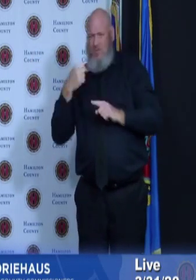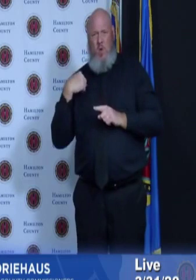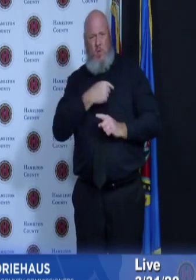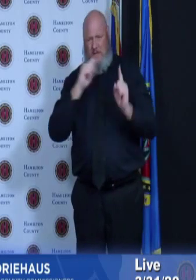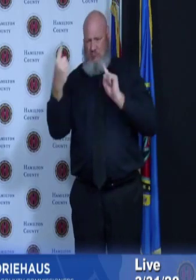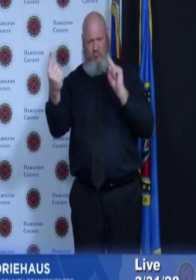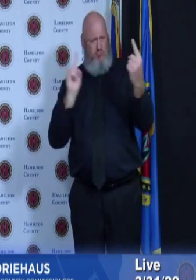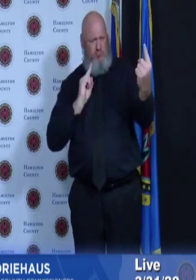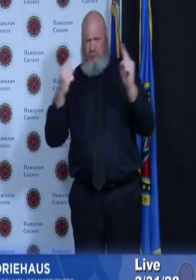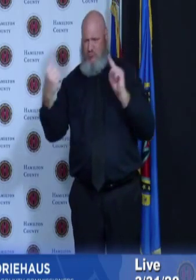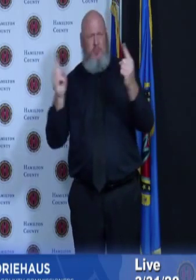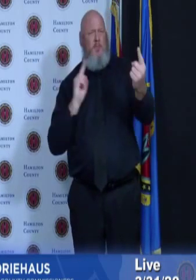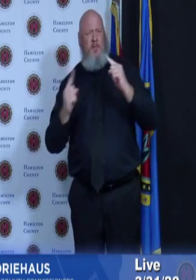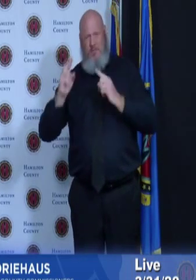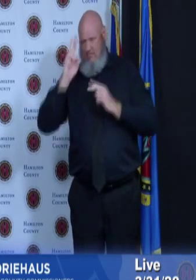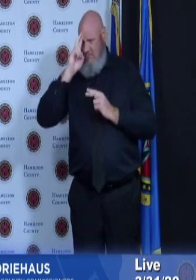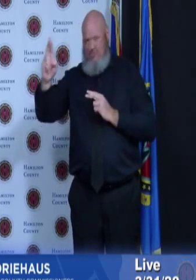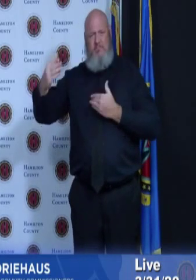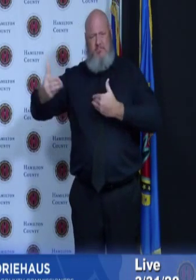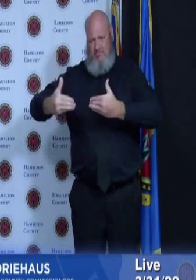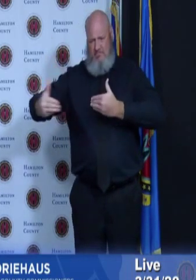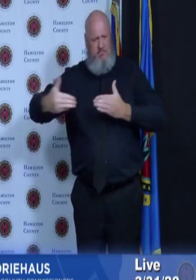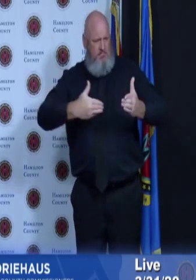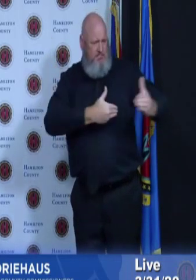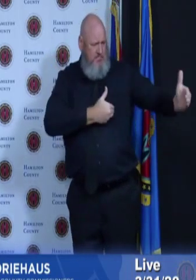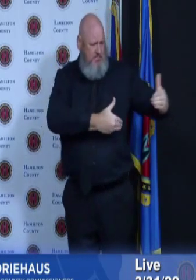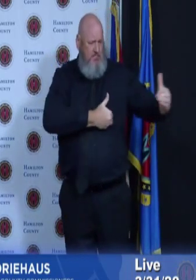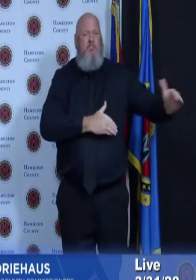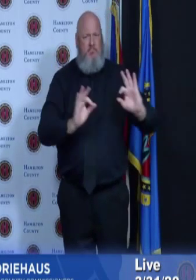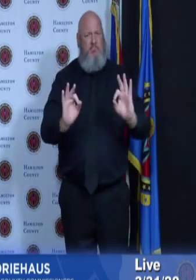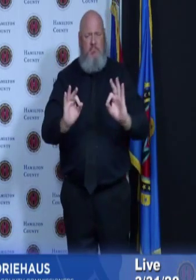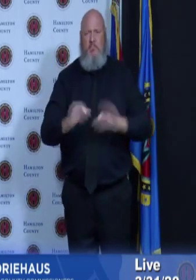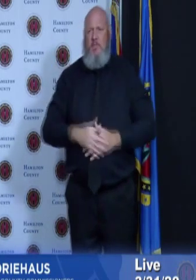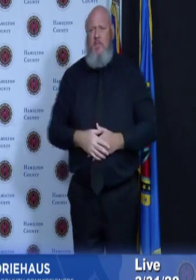together and we are relying on one another to practice the social